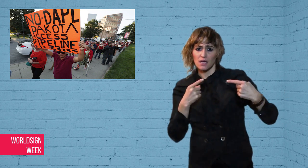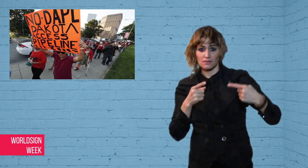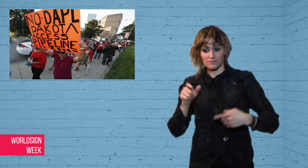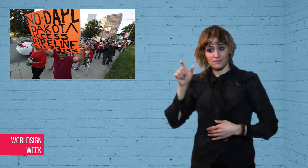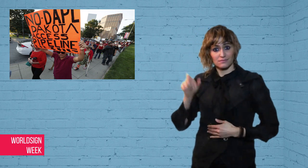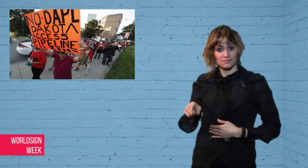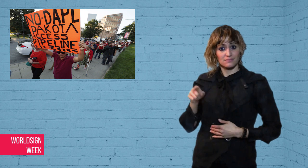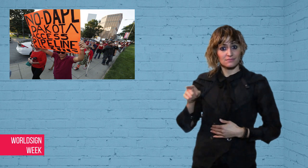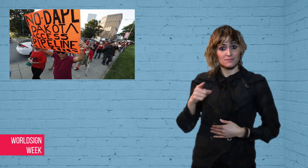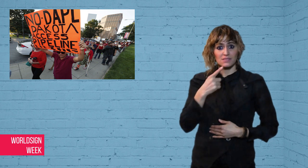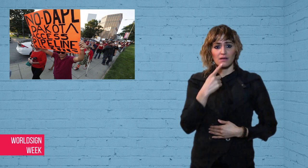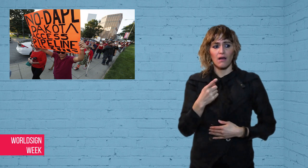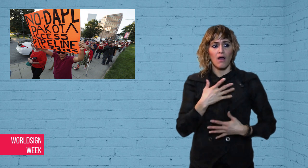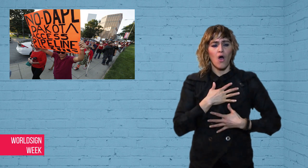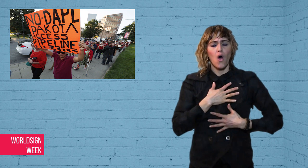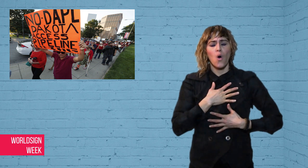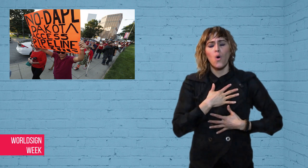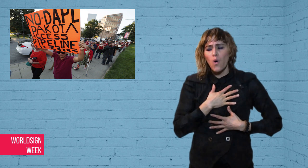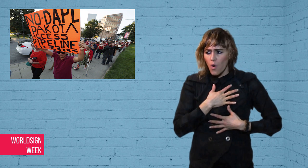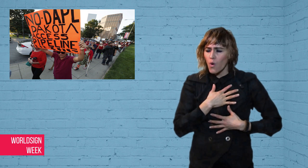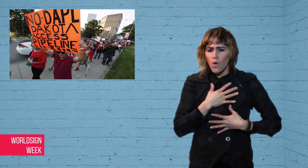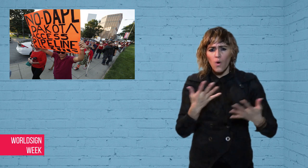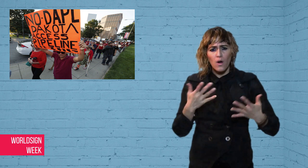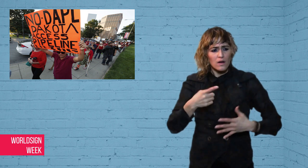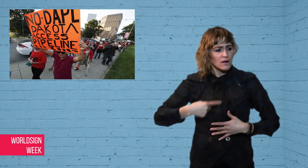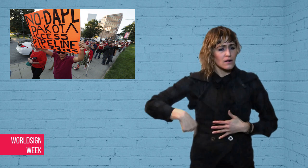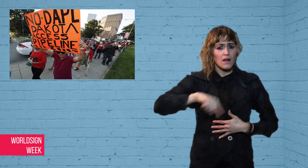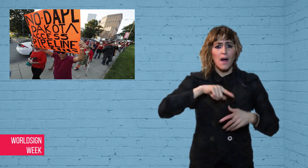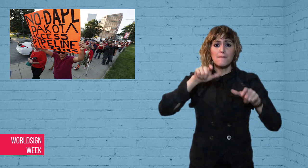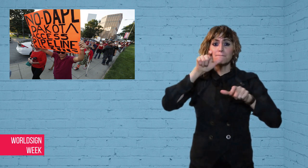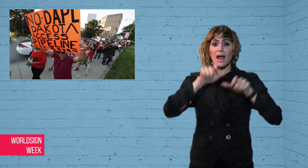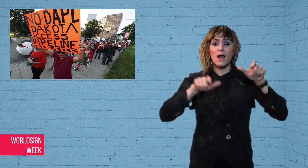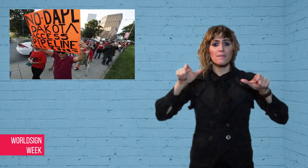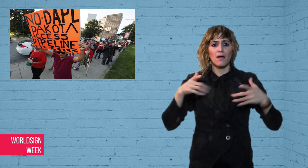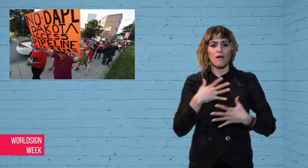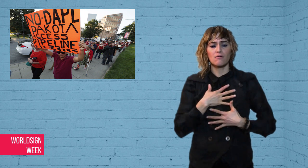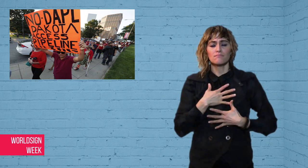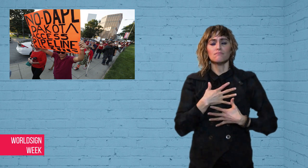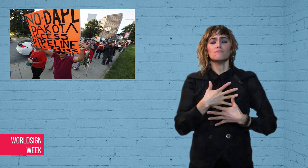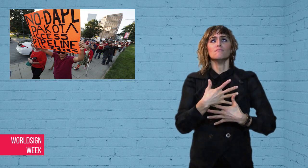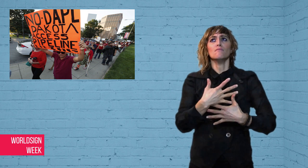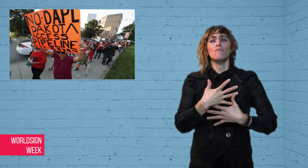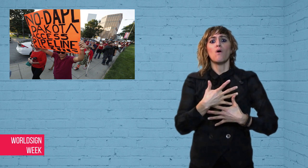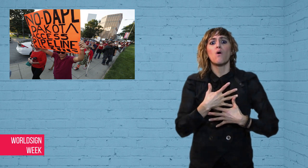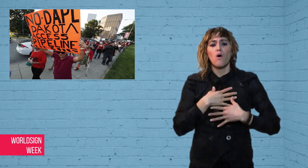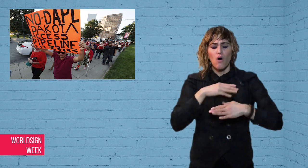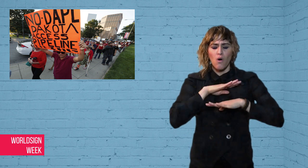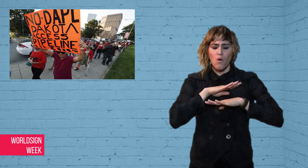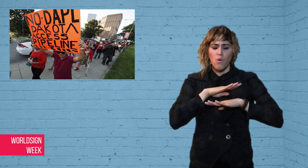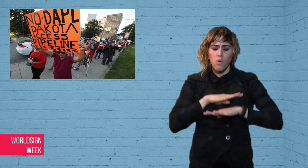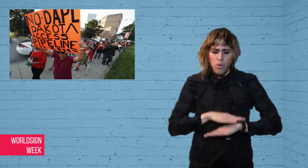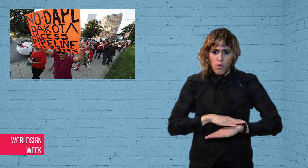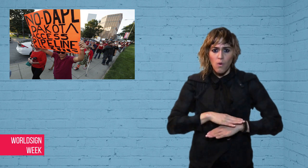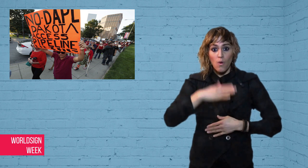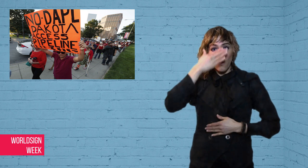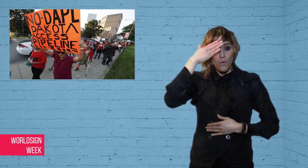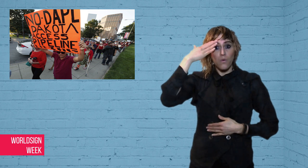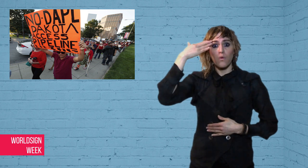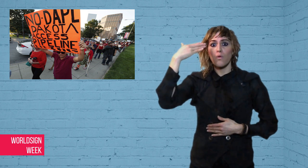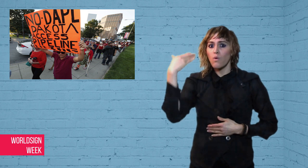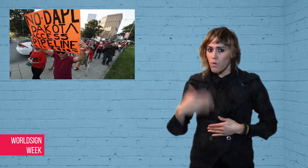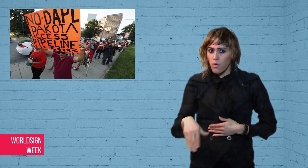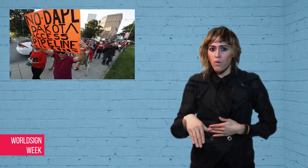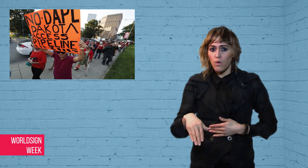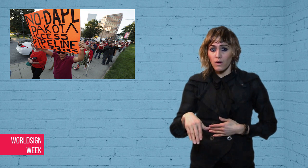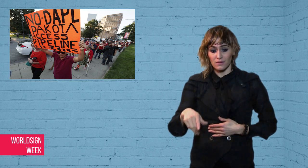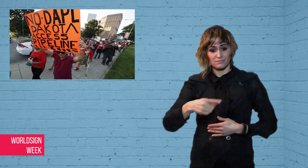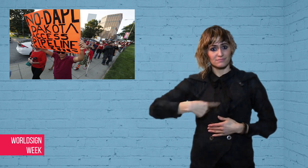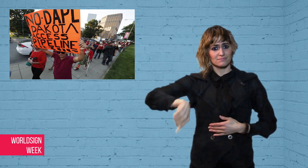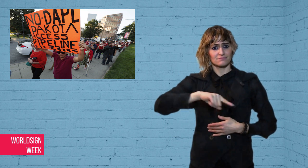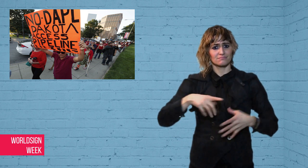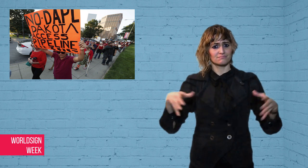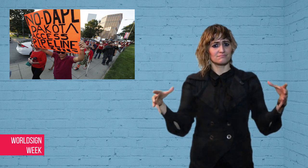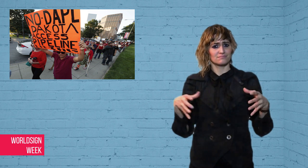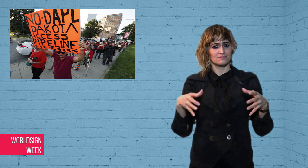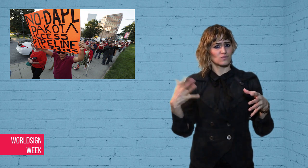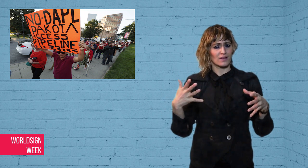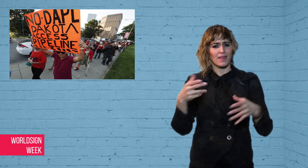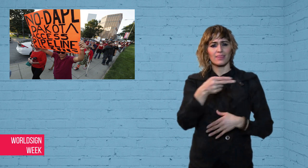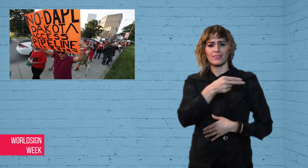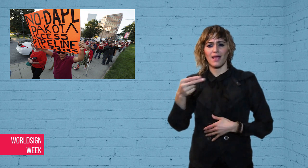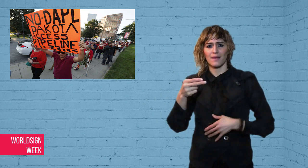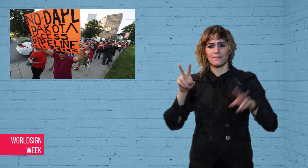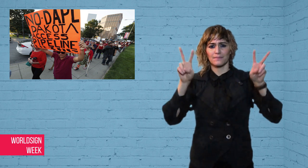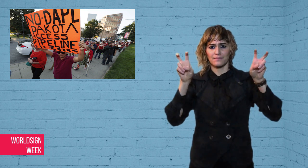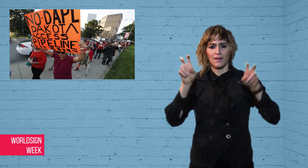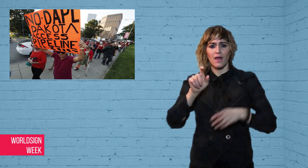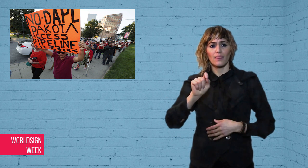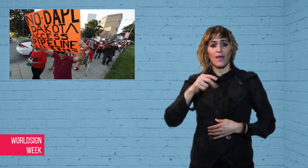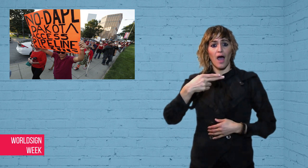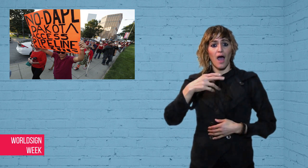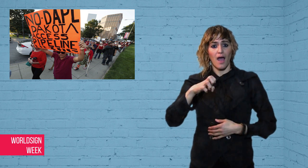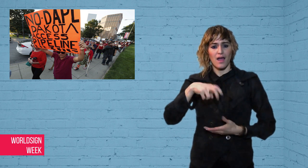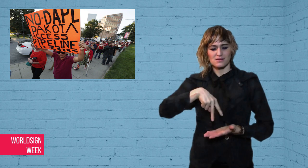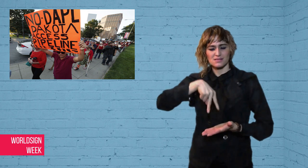A protester said “People are breathing a sigh of relief today”.